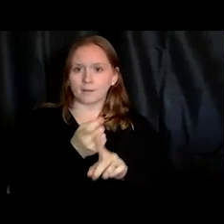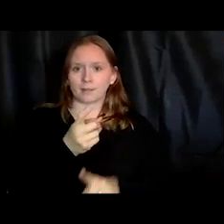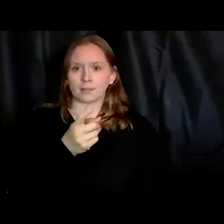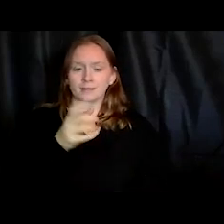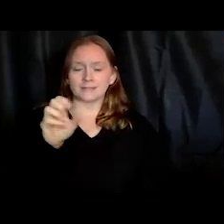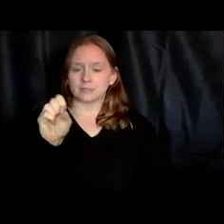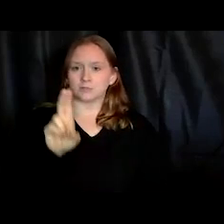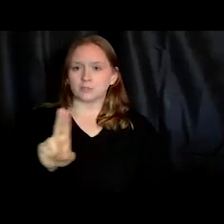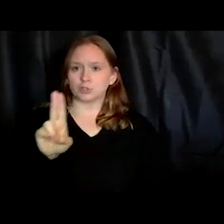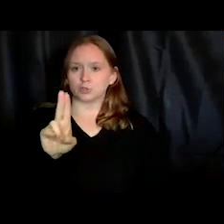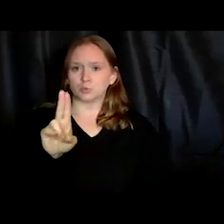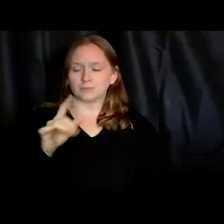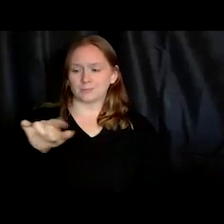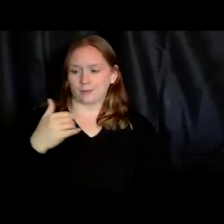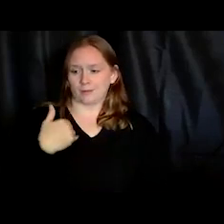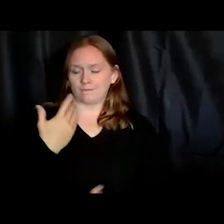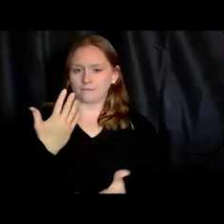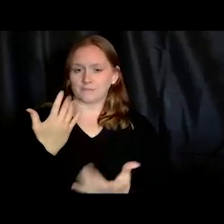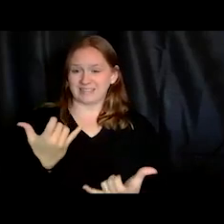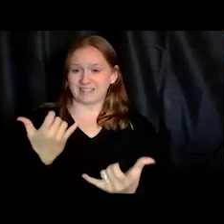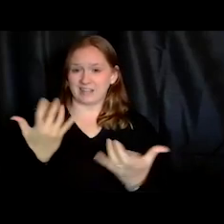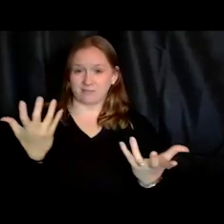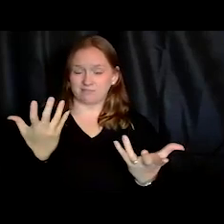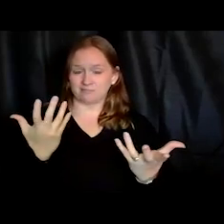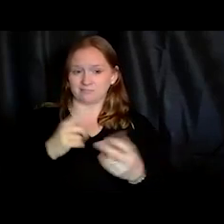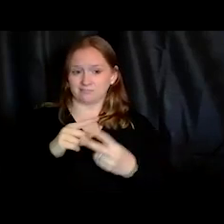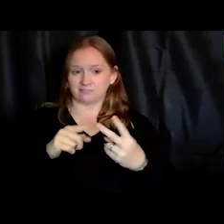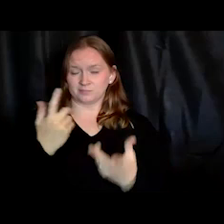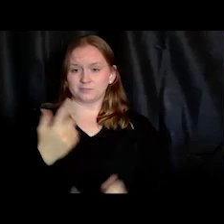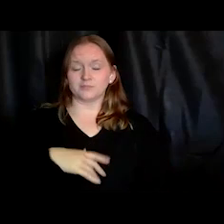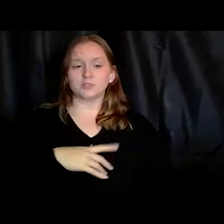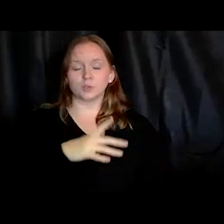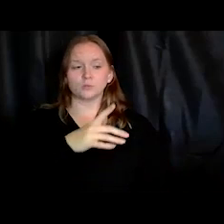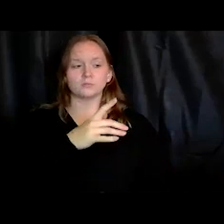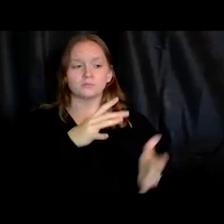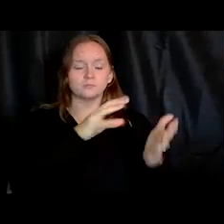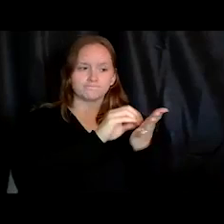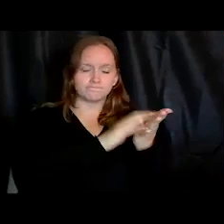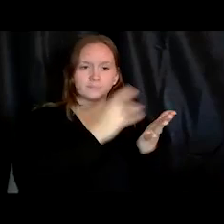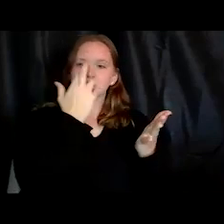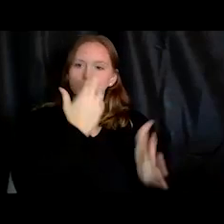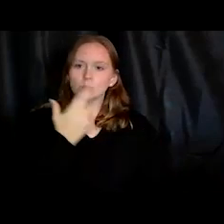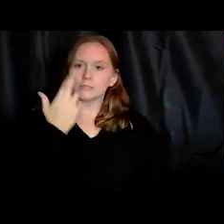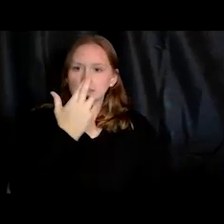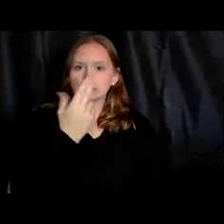on their life today? So once you lay out the reasons for use and the history and progression